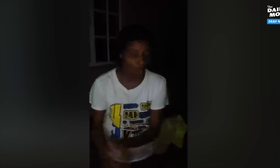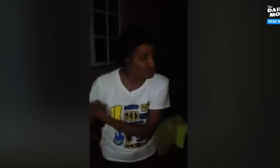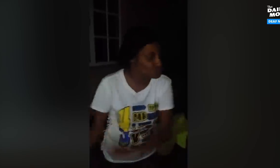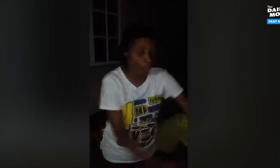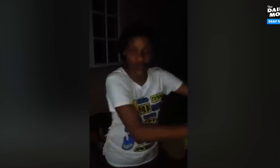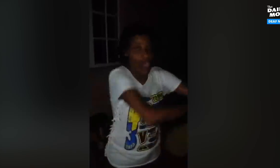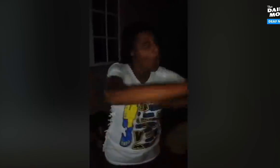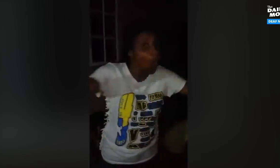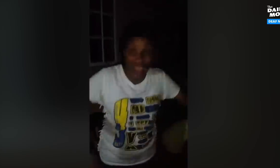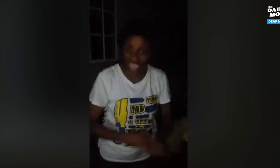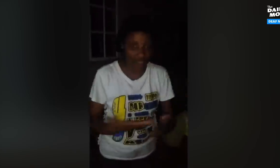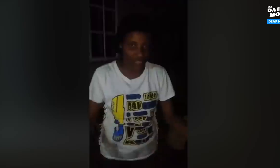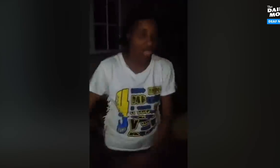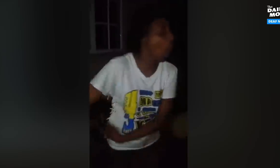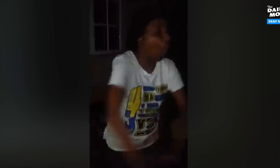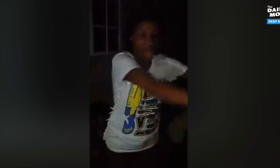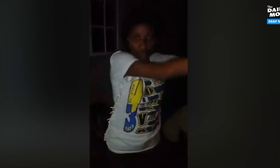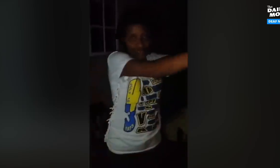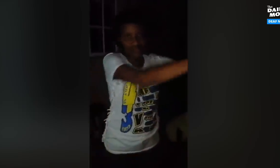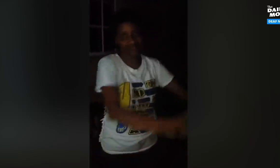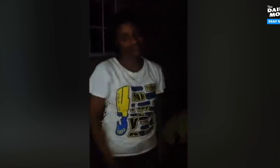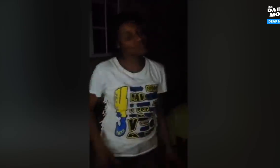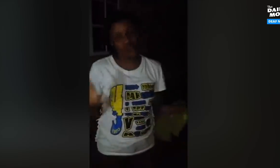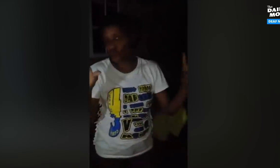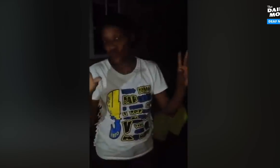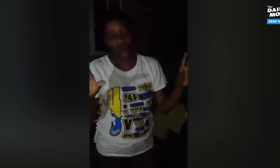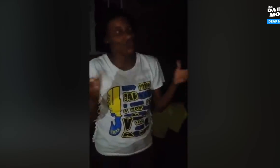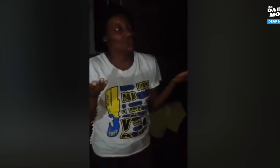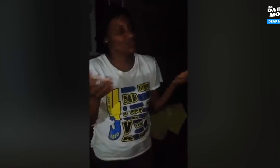everything was wiped out.